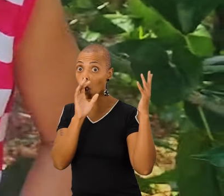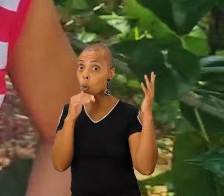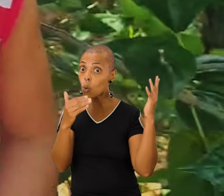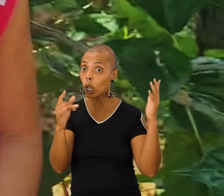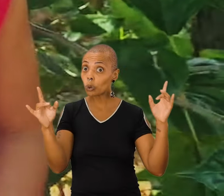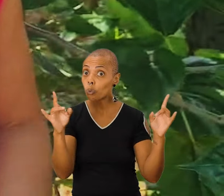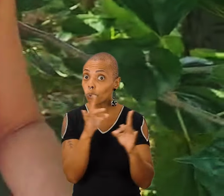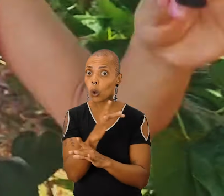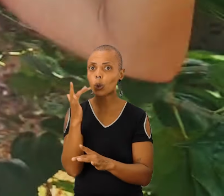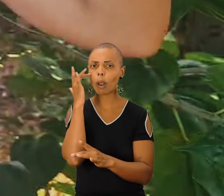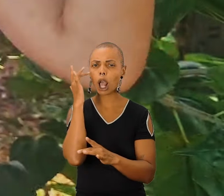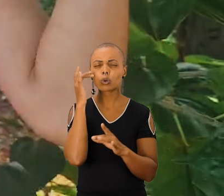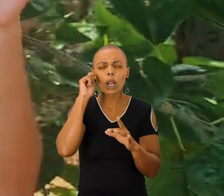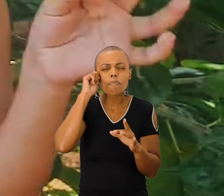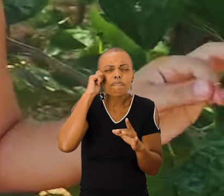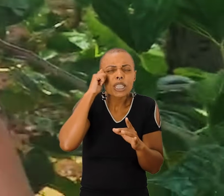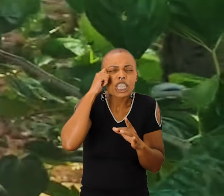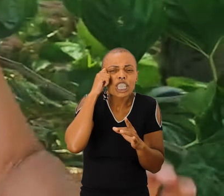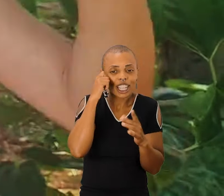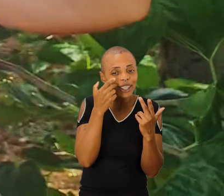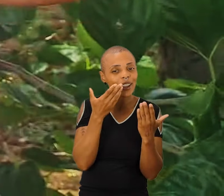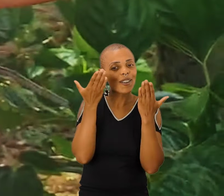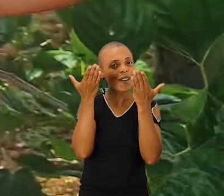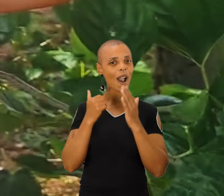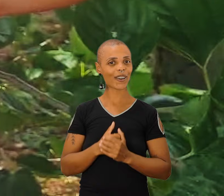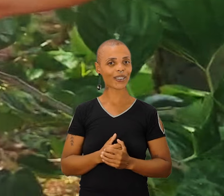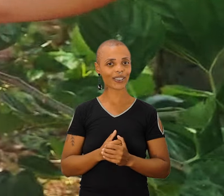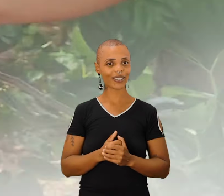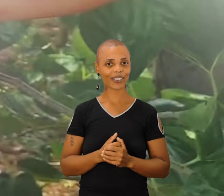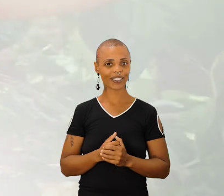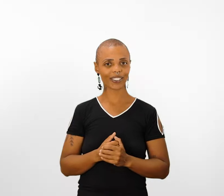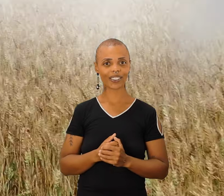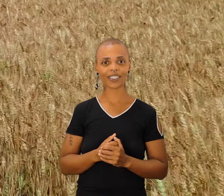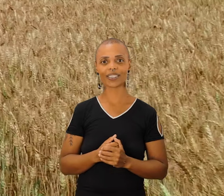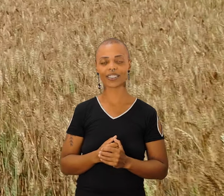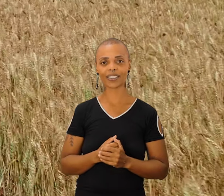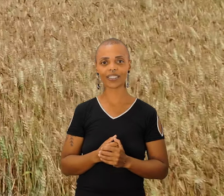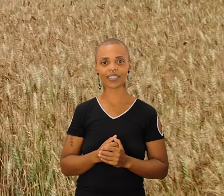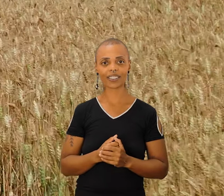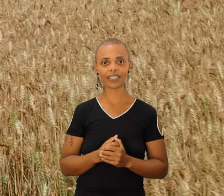when it is very ripe and very black, like this one.